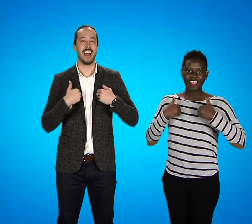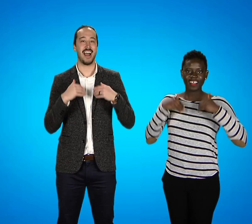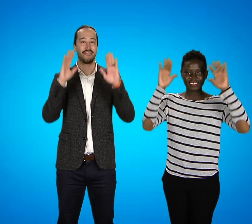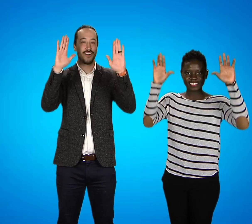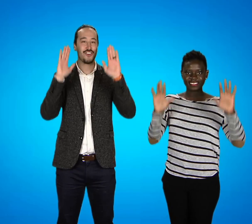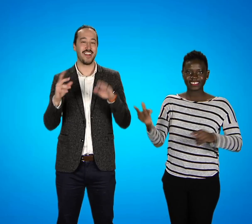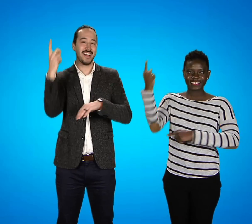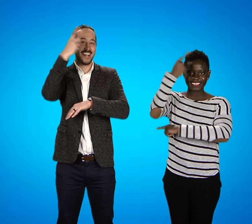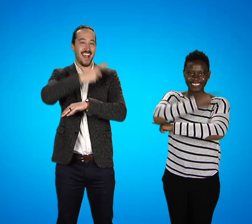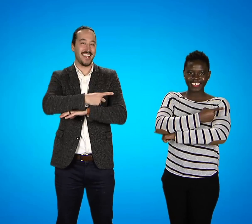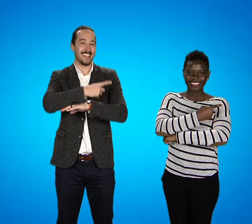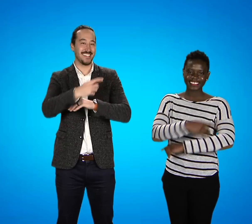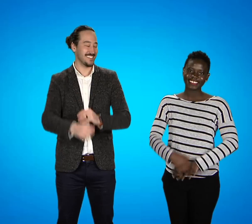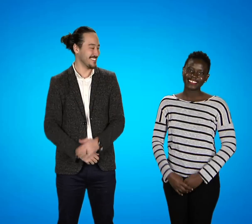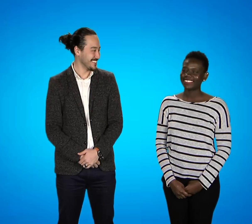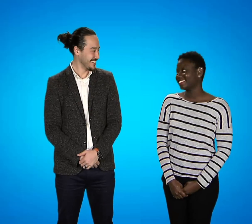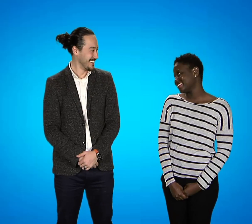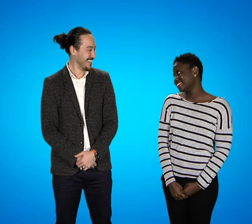Have a great day!